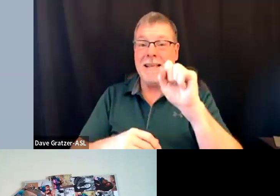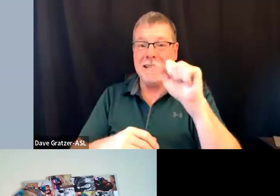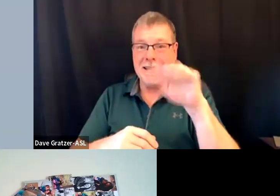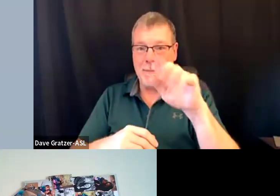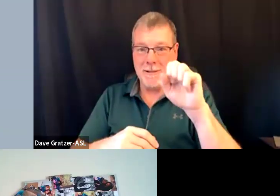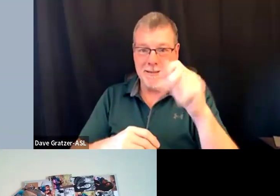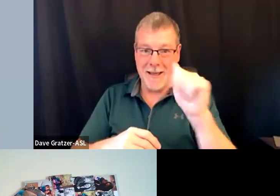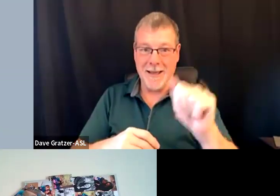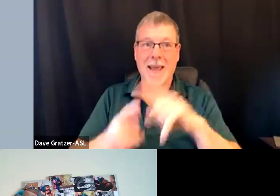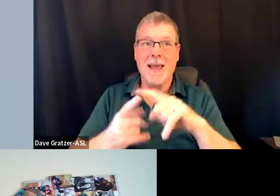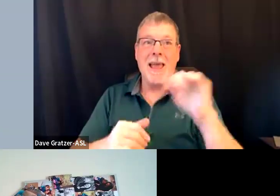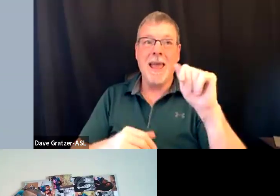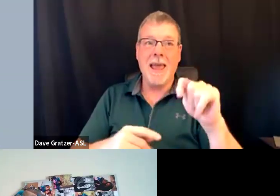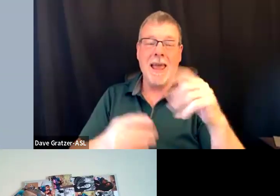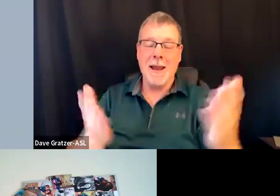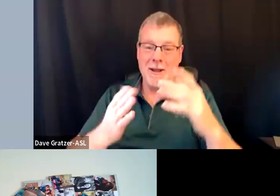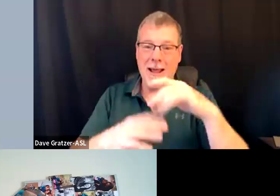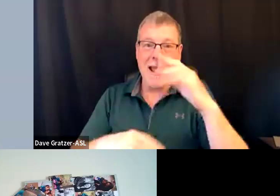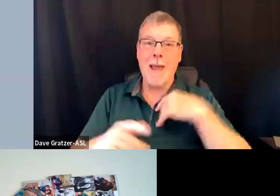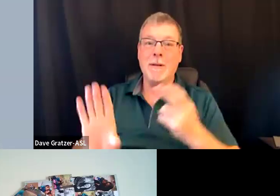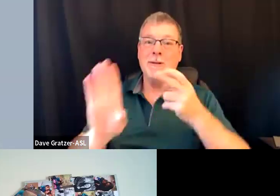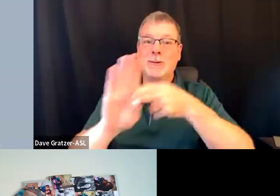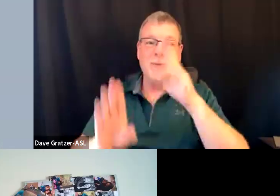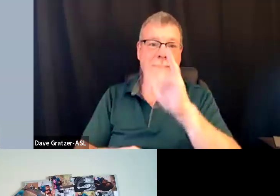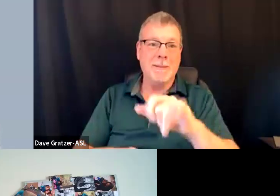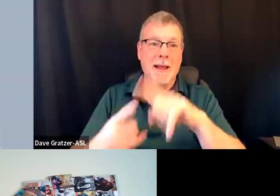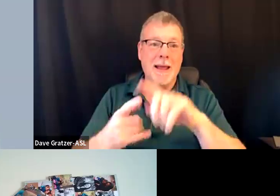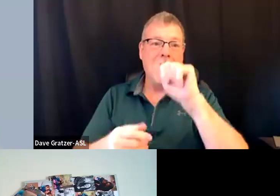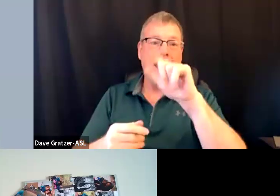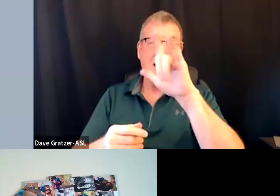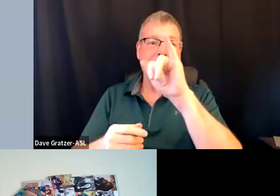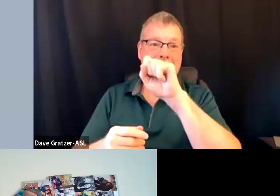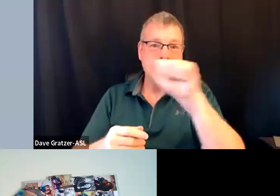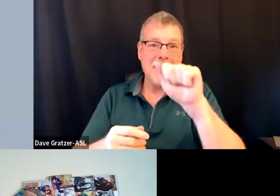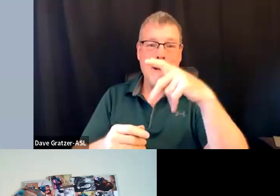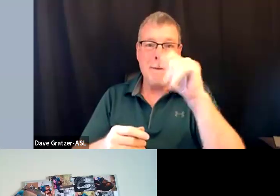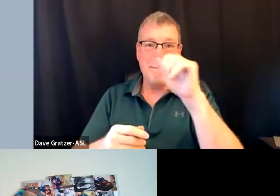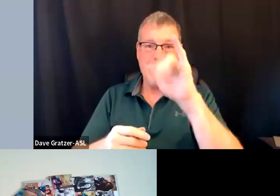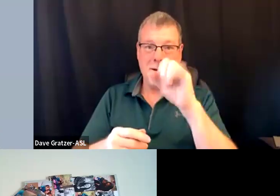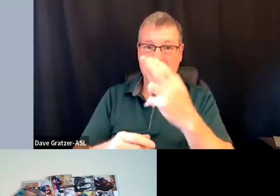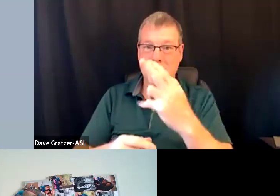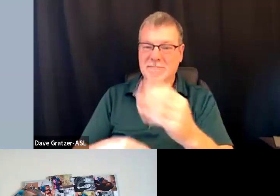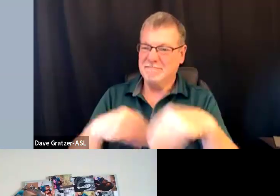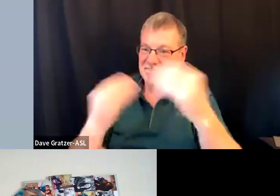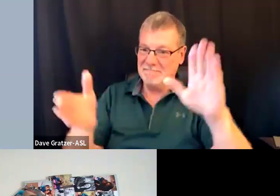I'm here at Policy Research Associates, and I'm joined by Alissa Parrish, and I'll let Alissa introduce herself.